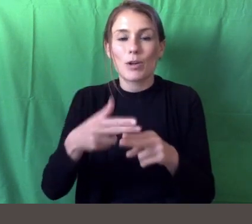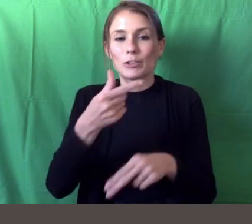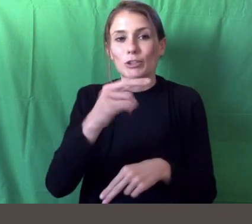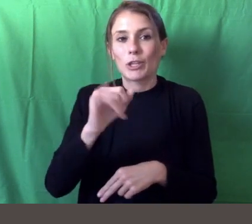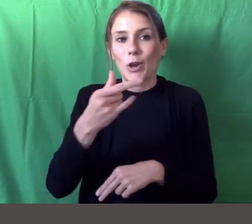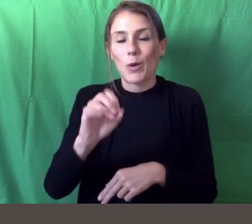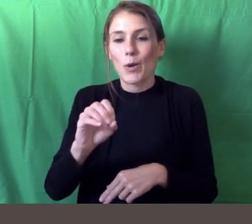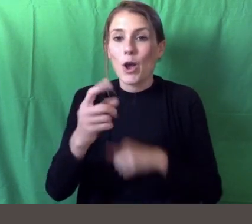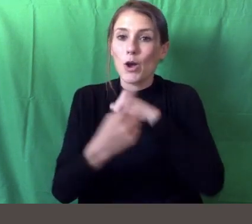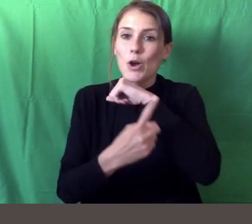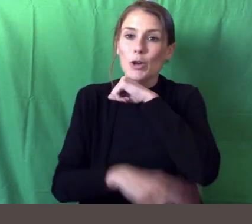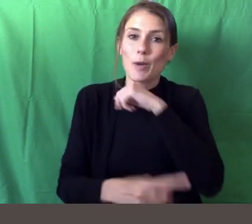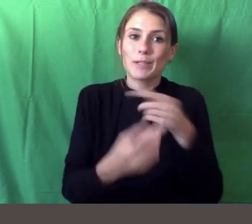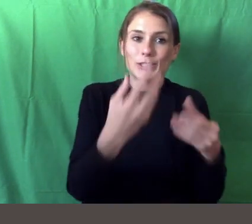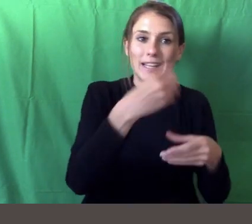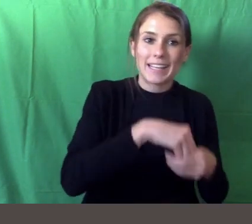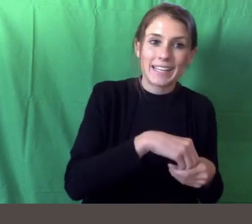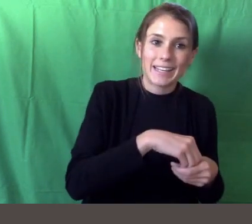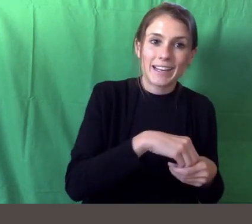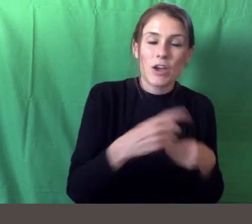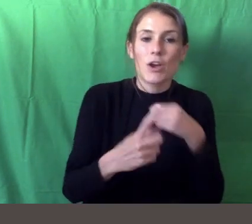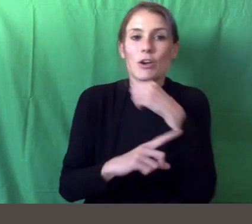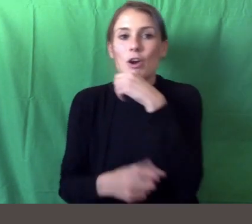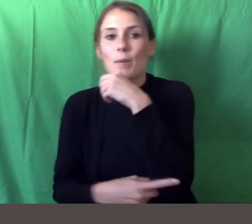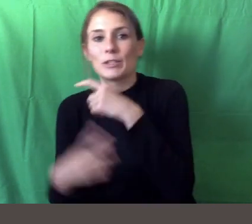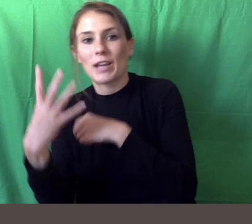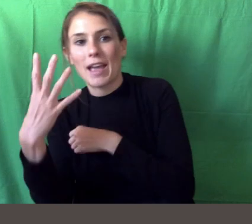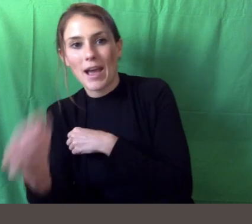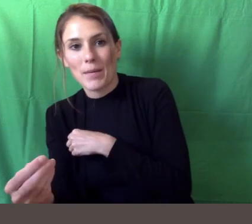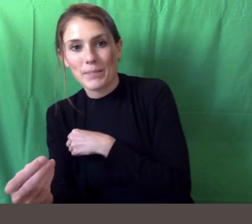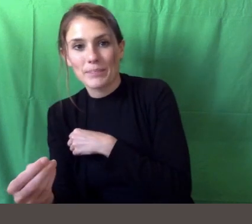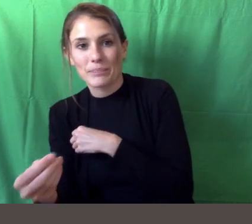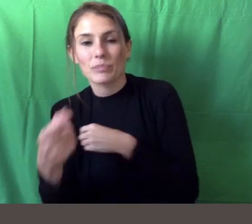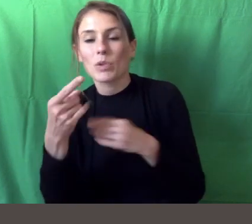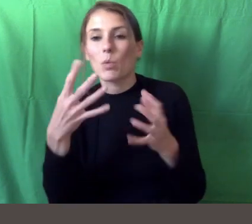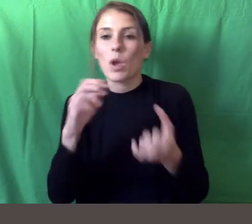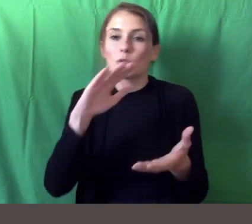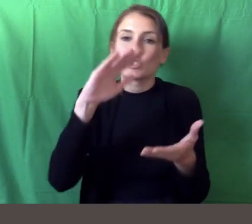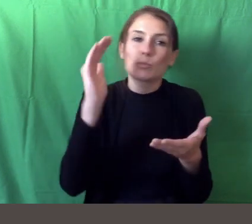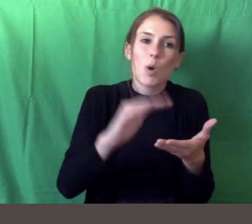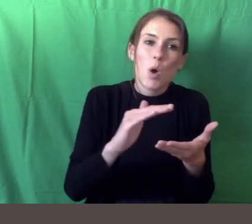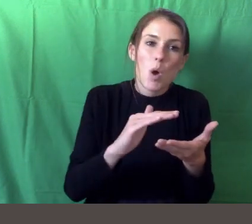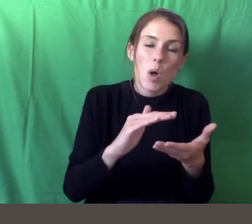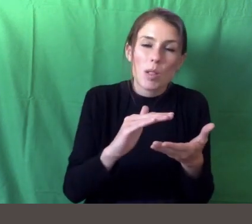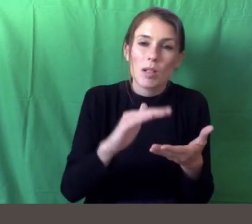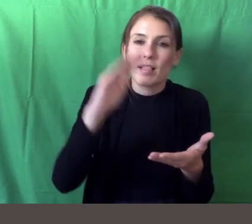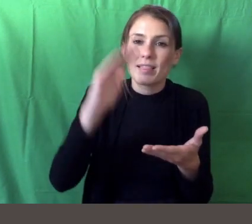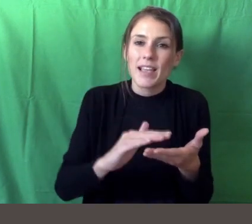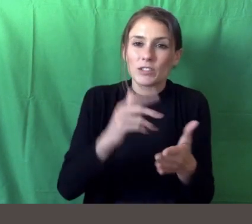So you might want to focus on building smaller, less costly, domain-specific large language models.